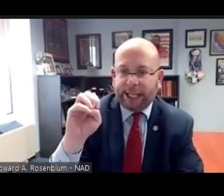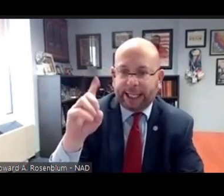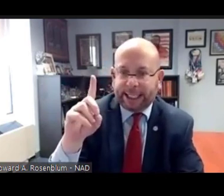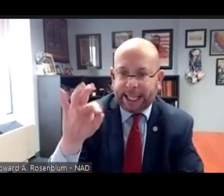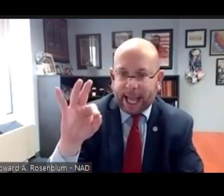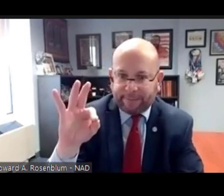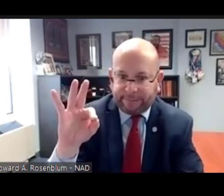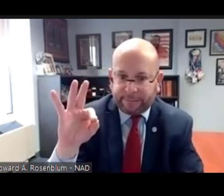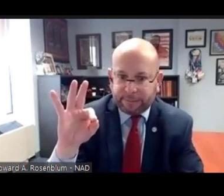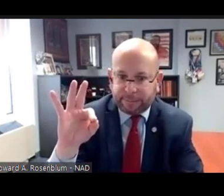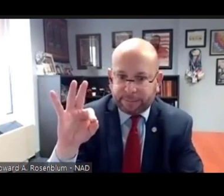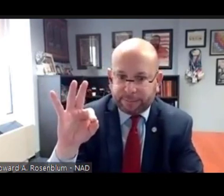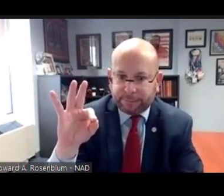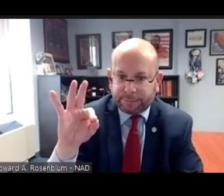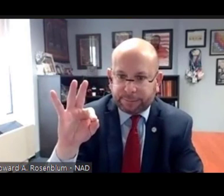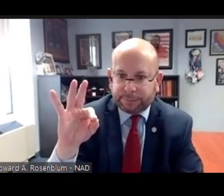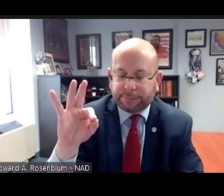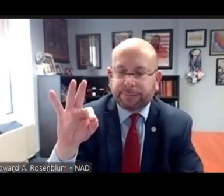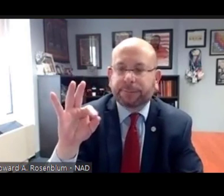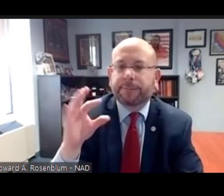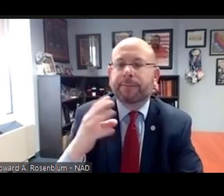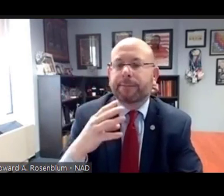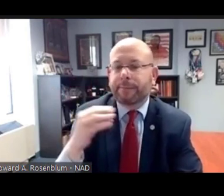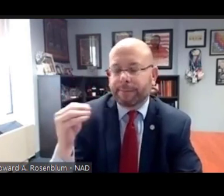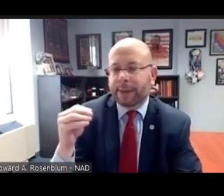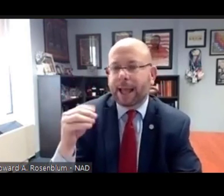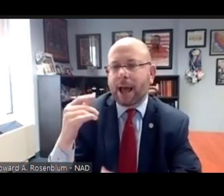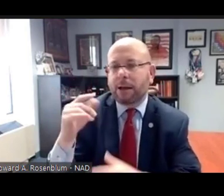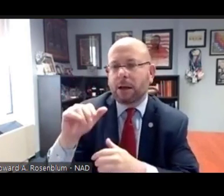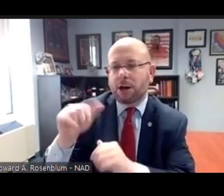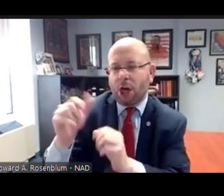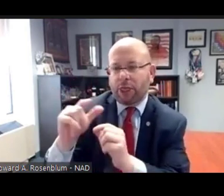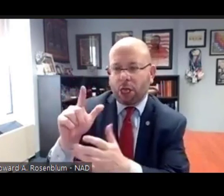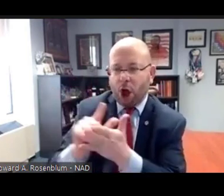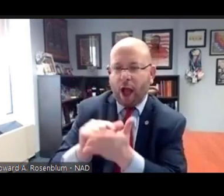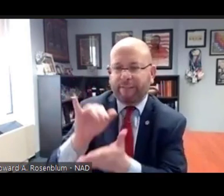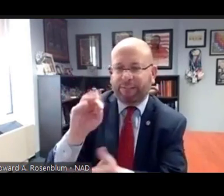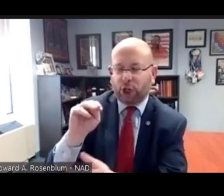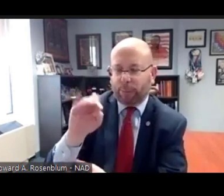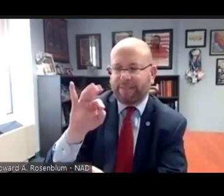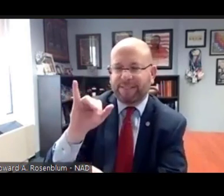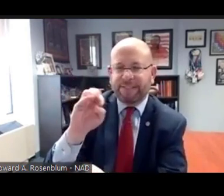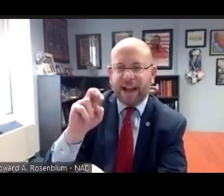And the law affirmed that we used was with DRDF (D-R-D-F).